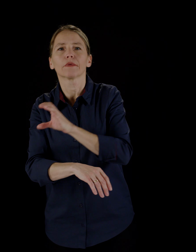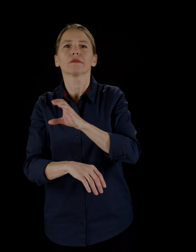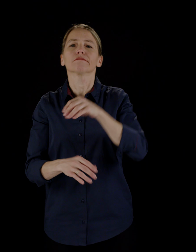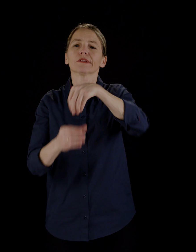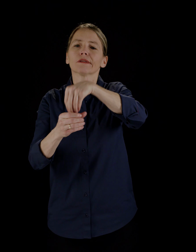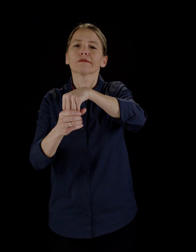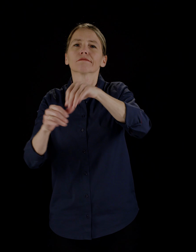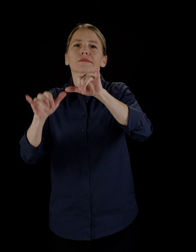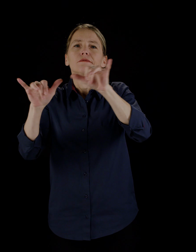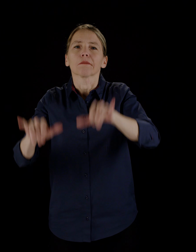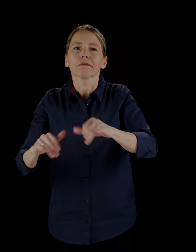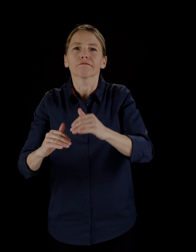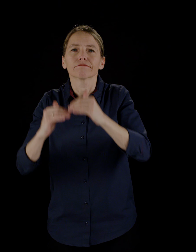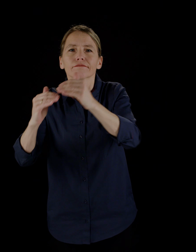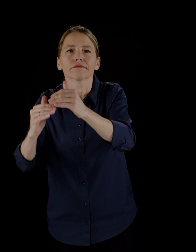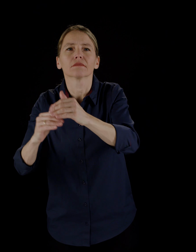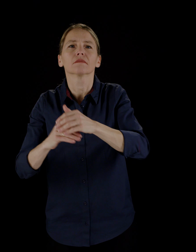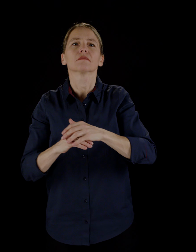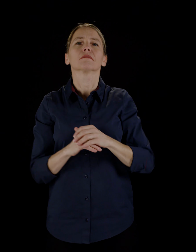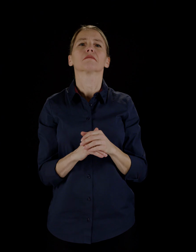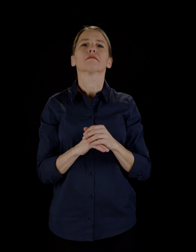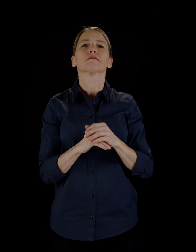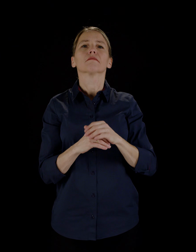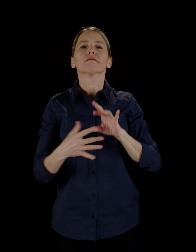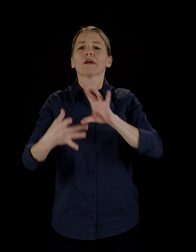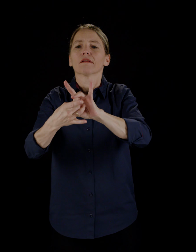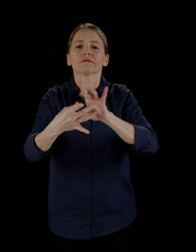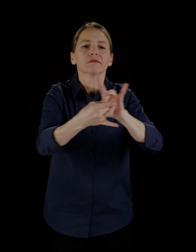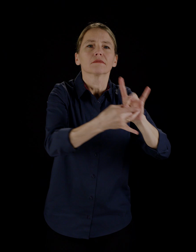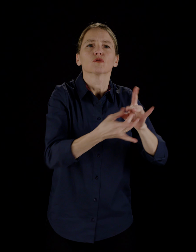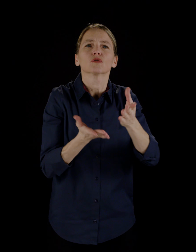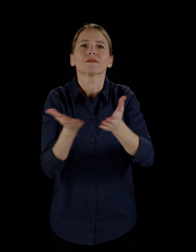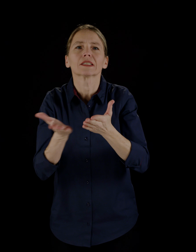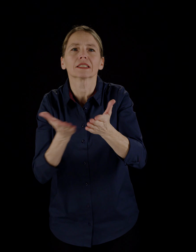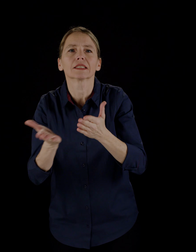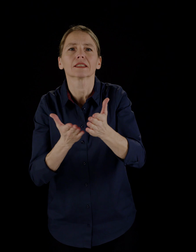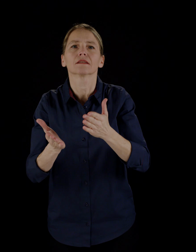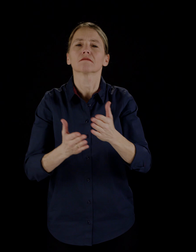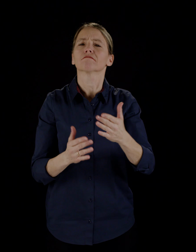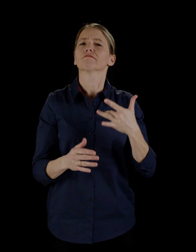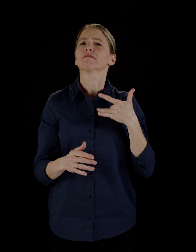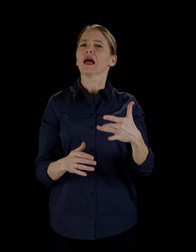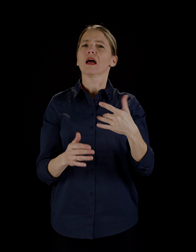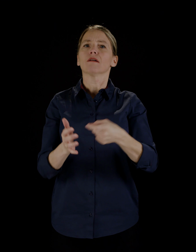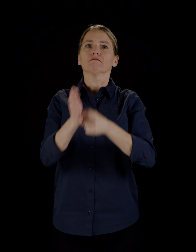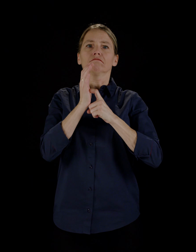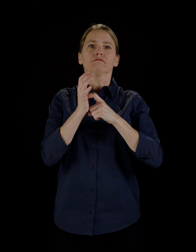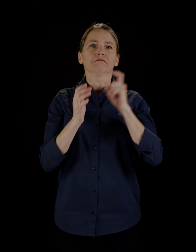devices, usually require downloading before they can be installed. The manufacturer will